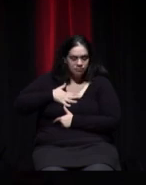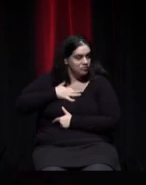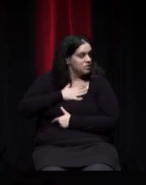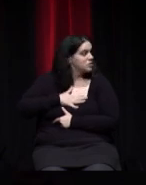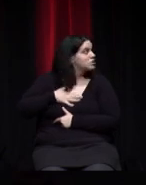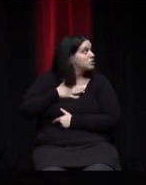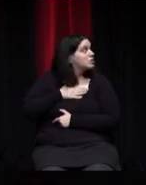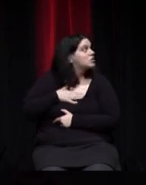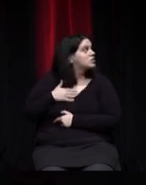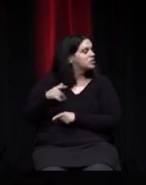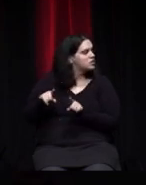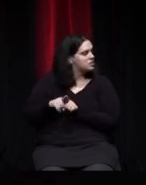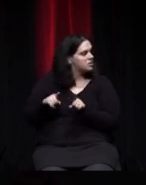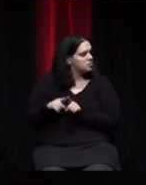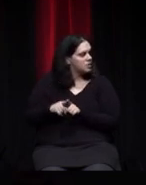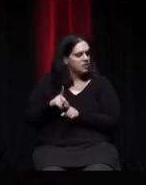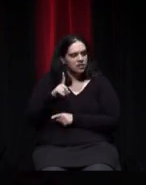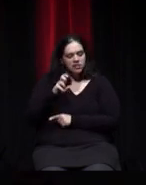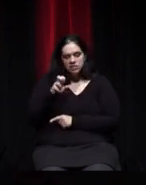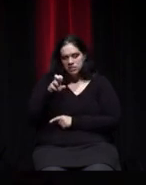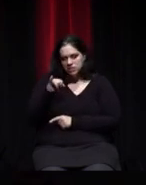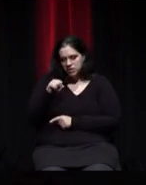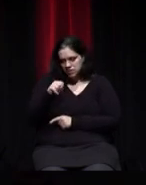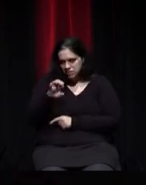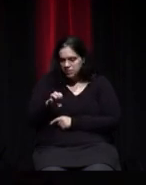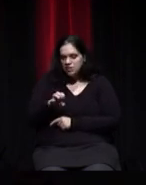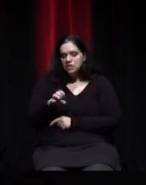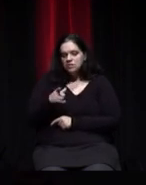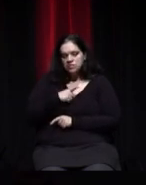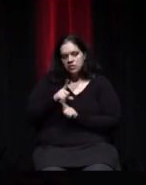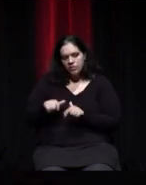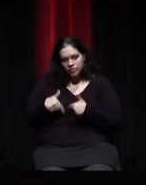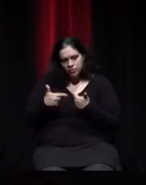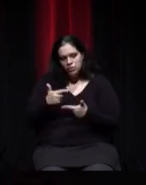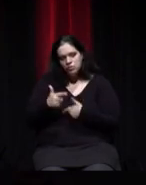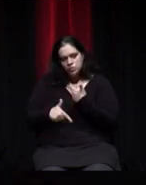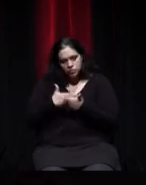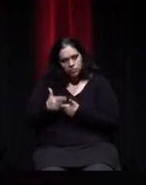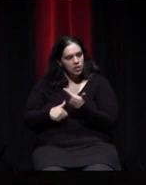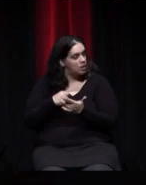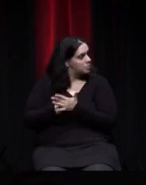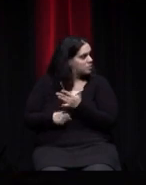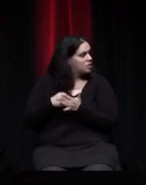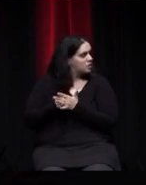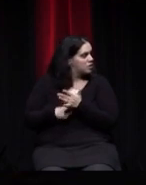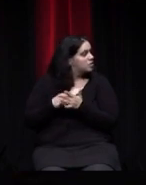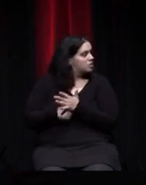being here with Daisy... It's really the result of persistent and obstinate work of hers that this